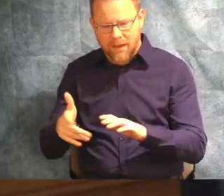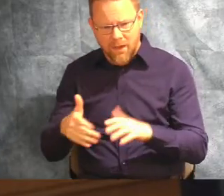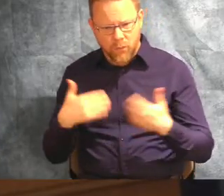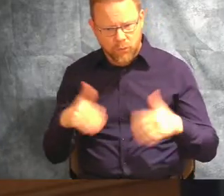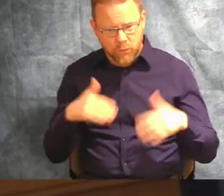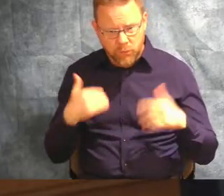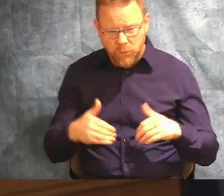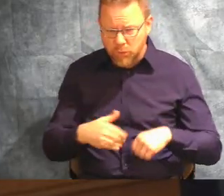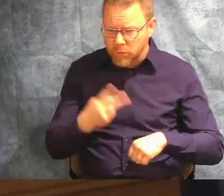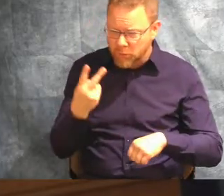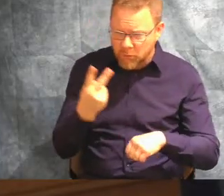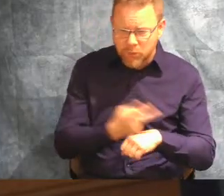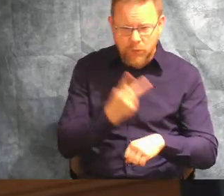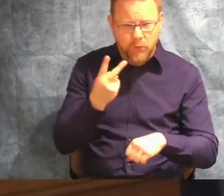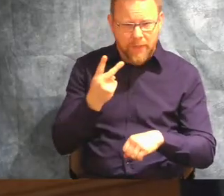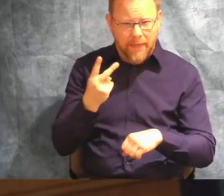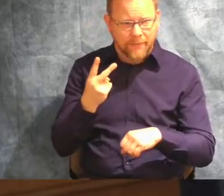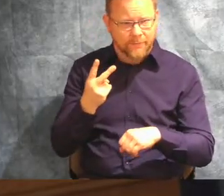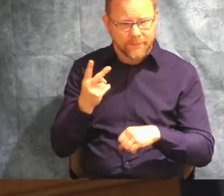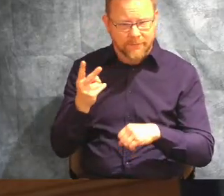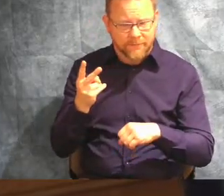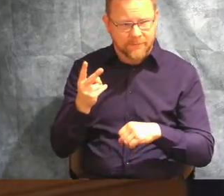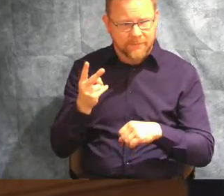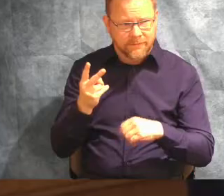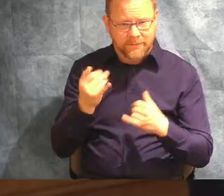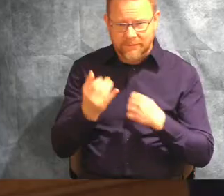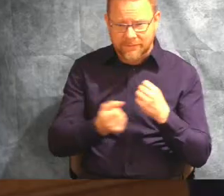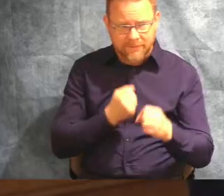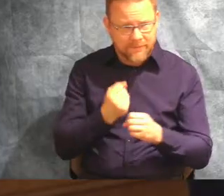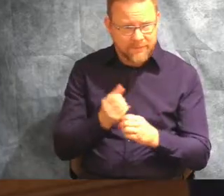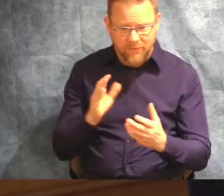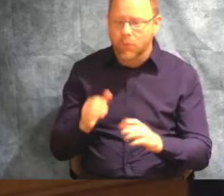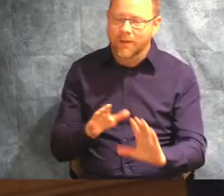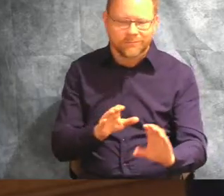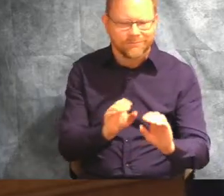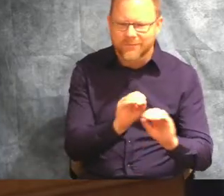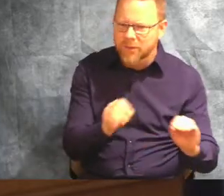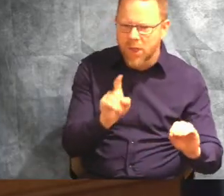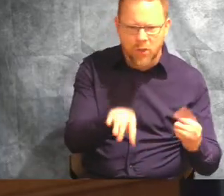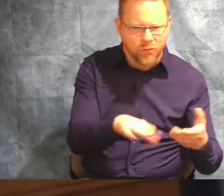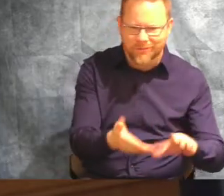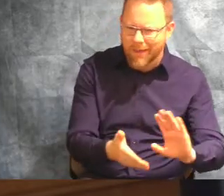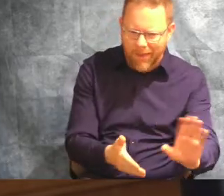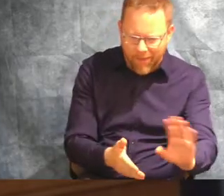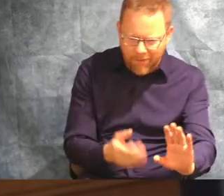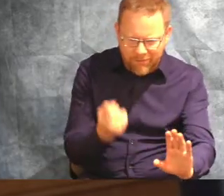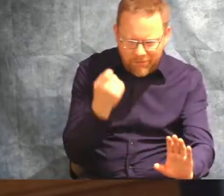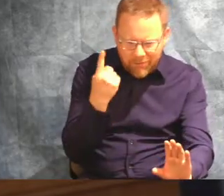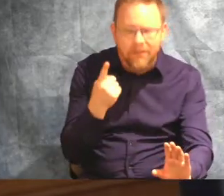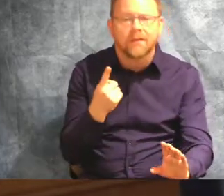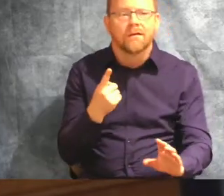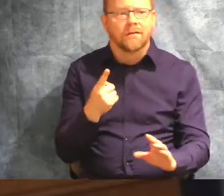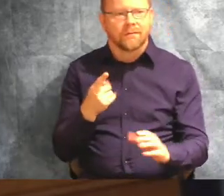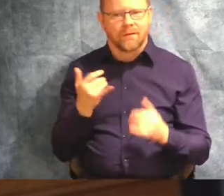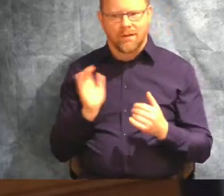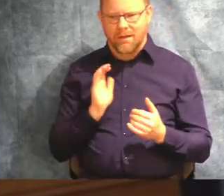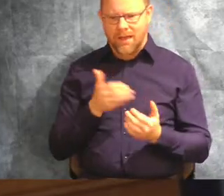last two years as they as none of them should die in this day and time and the medical uh,